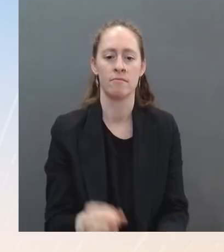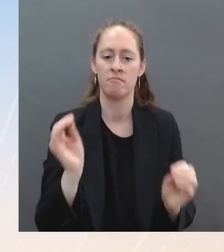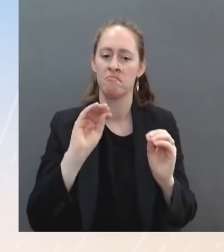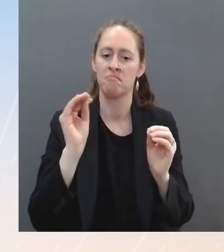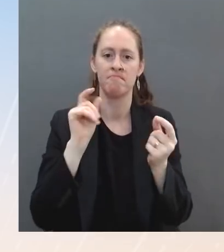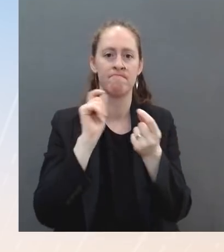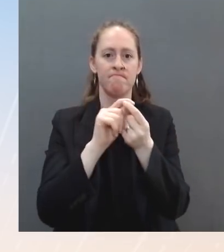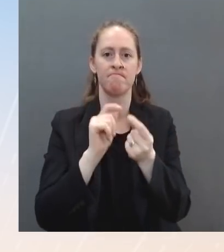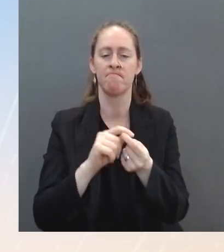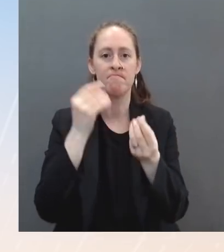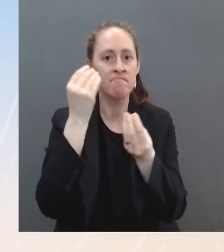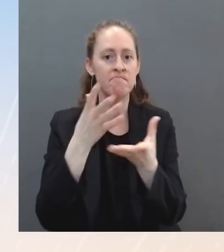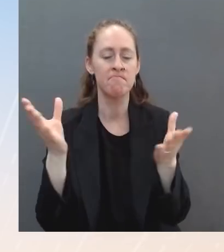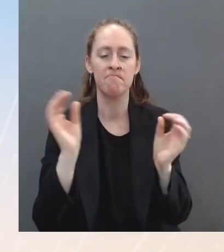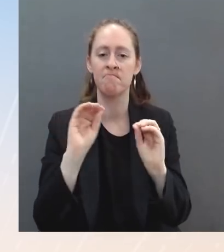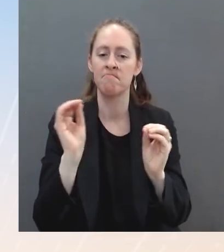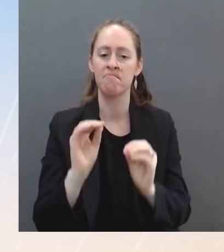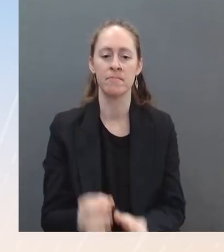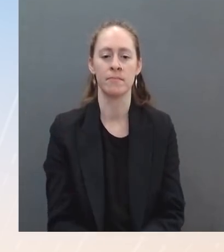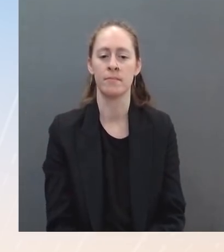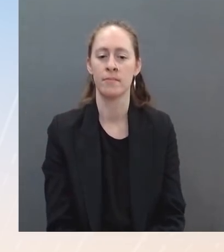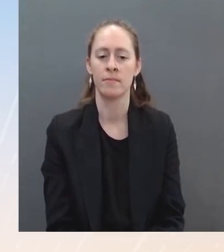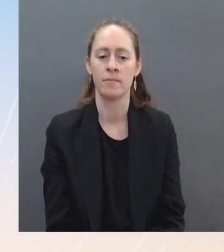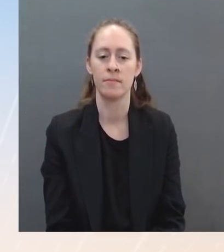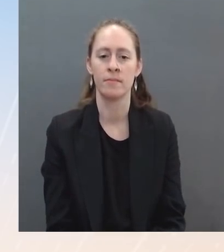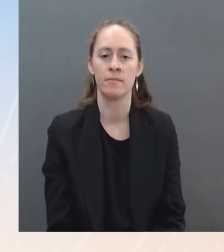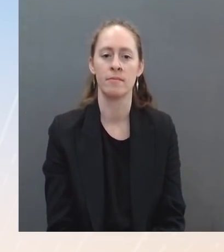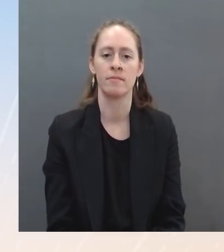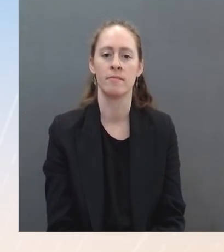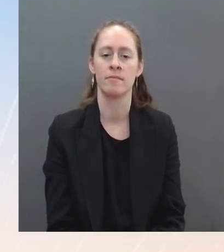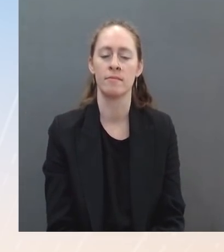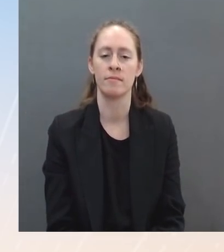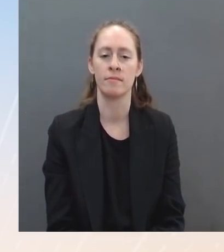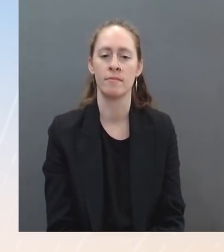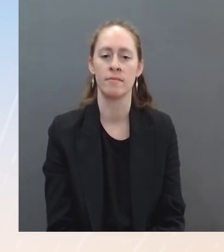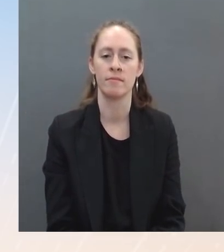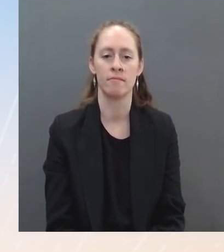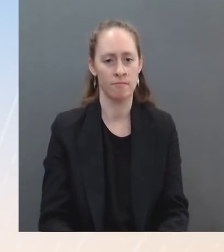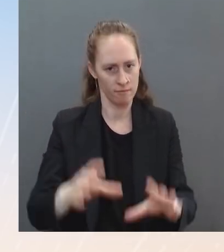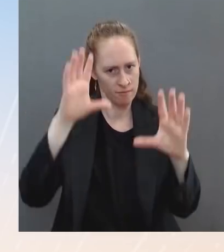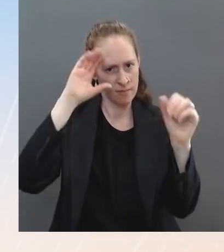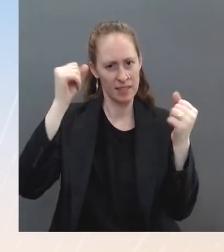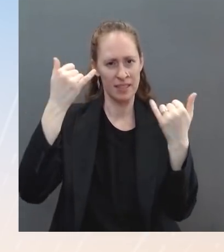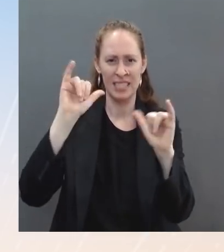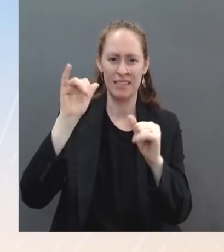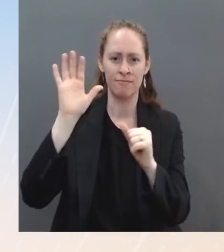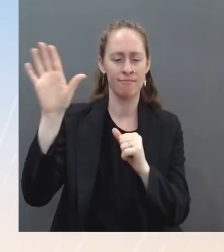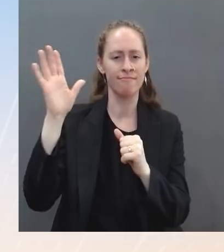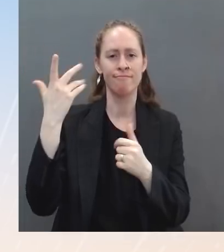the President has used the full array of tools at his disposal to achieve his objectives, and that's included legislative action,